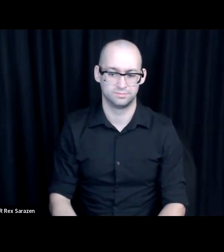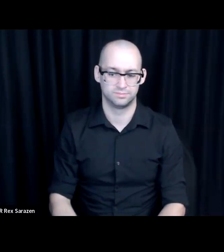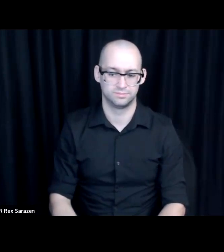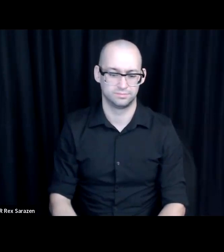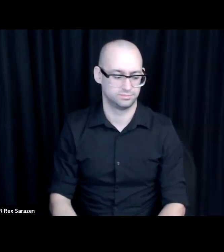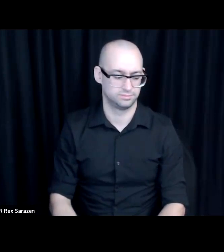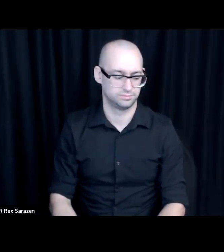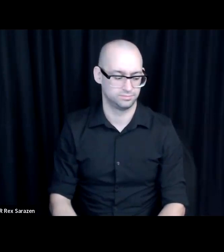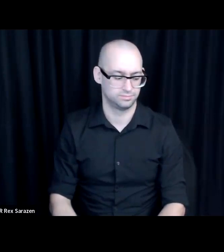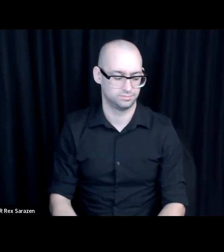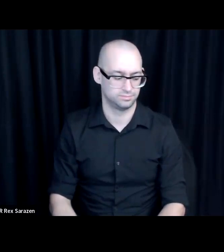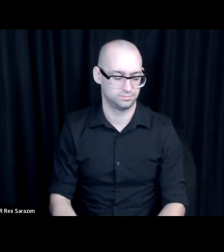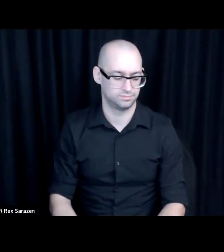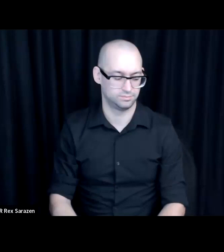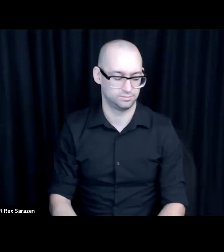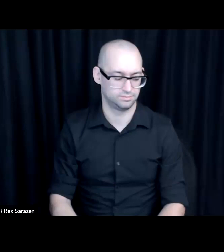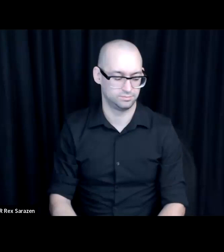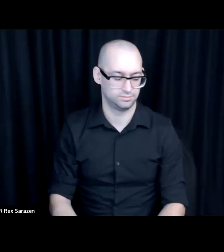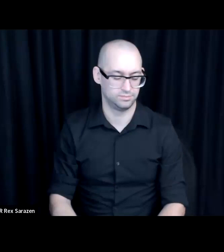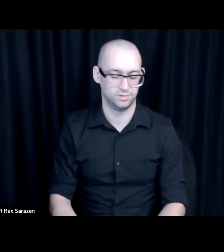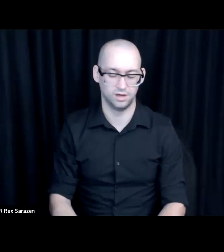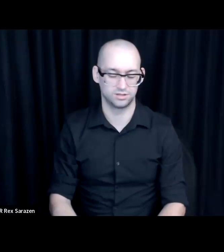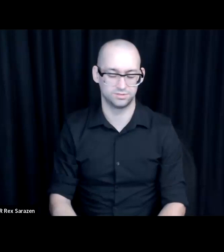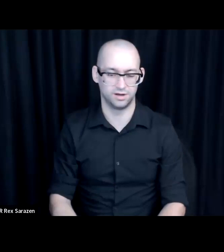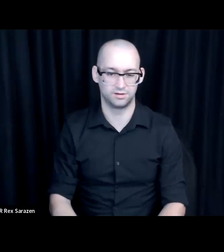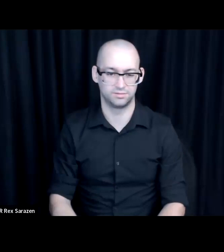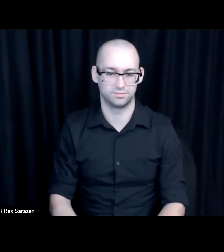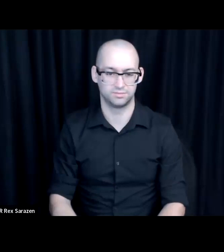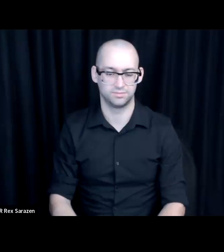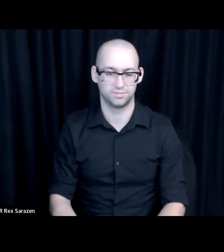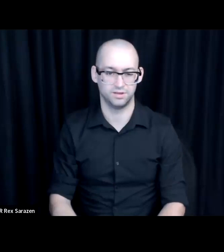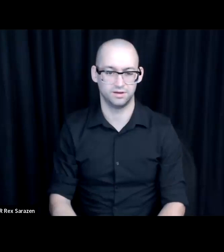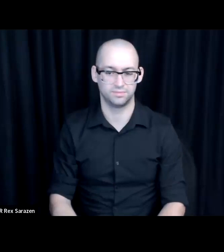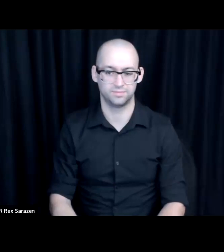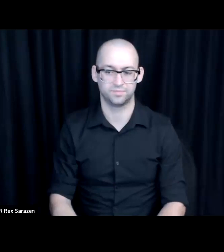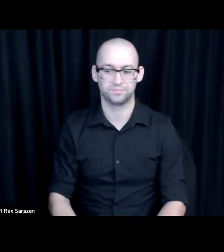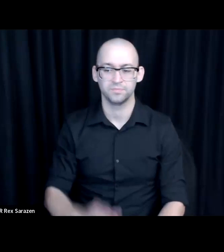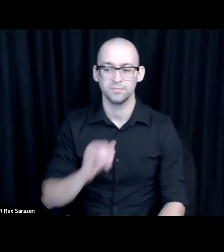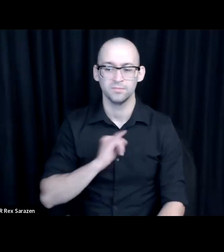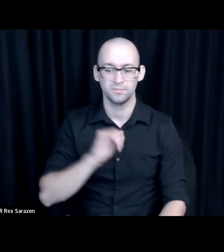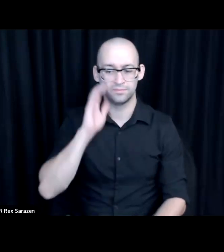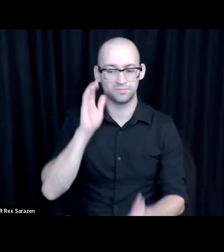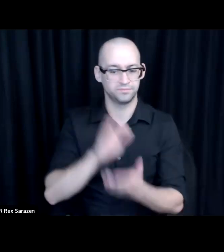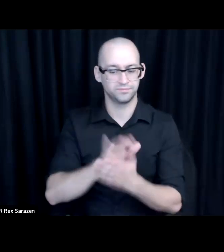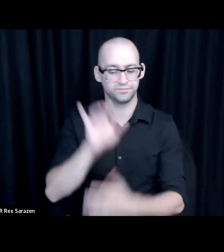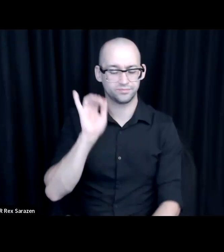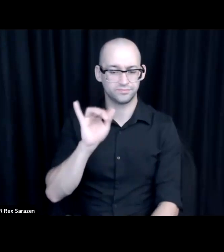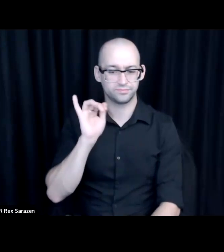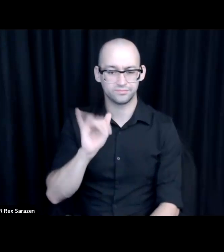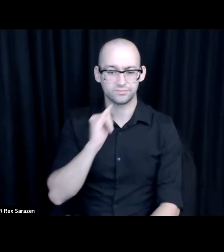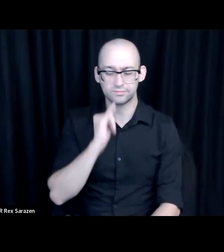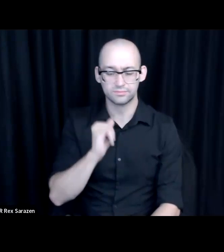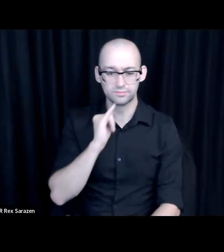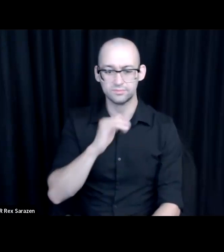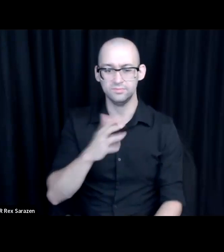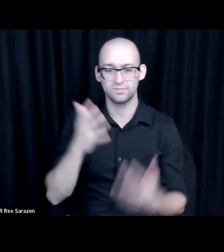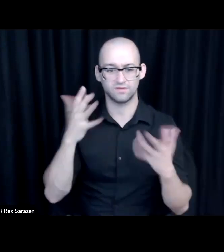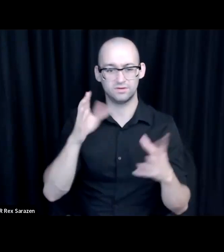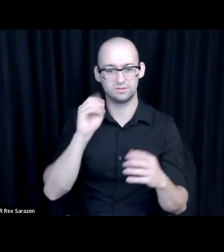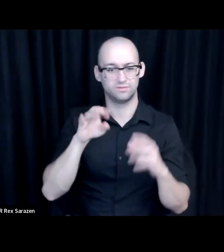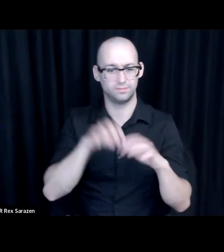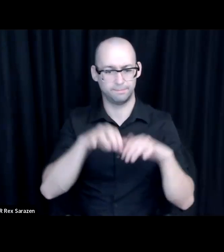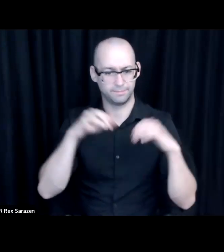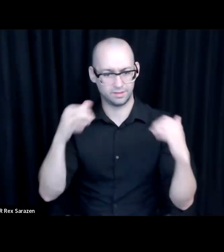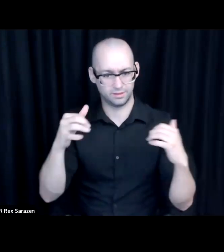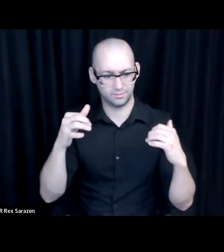So I do believe that is the conclusion of our panel. I know Mr. Holbrook from the PUC,